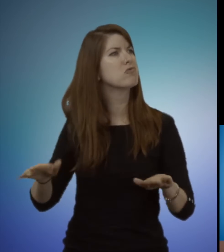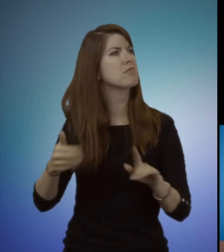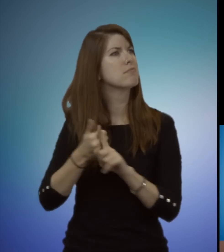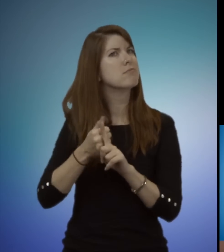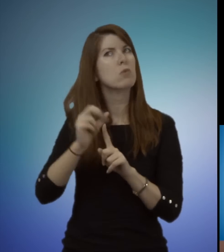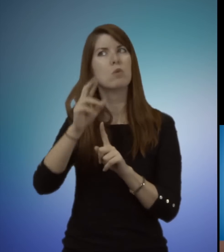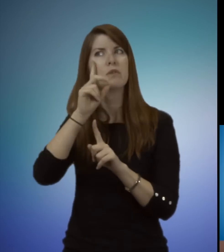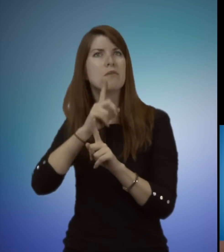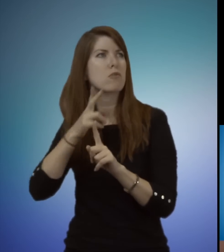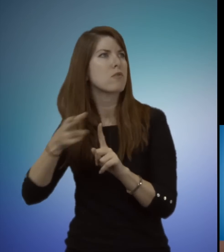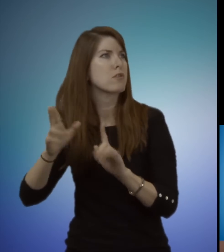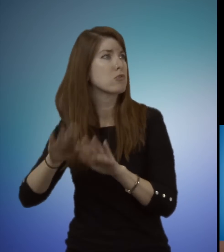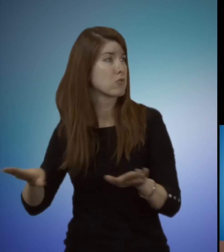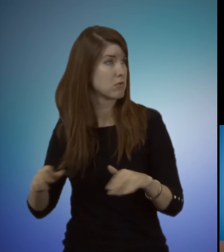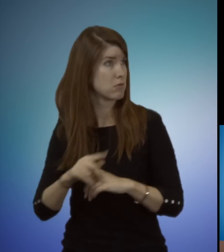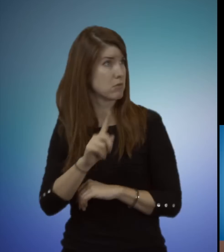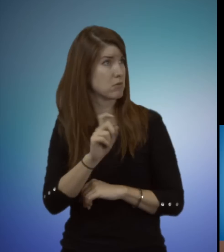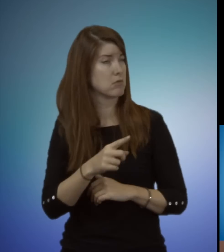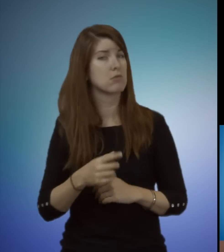of other children or a group of deaf and hard of hearing children.